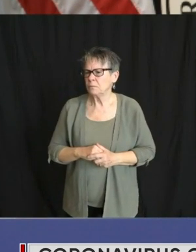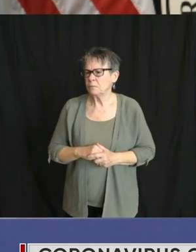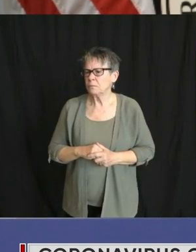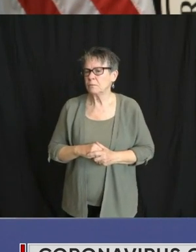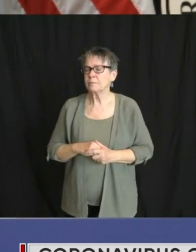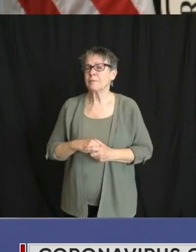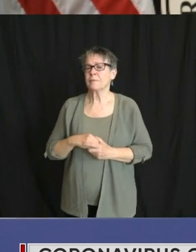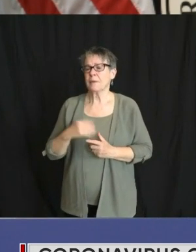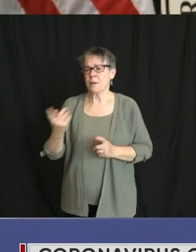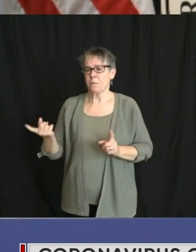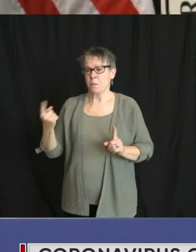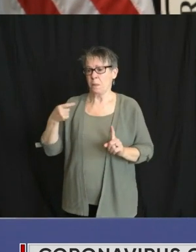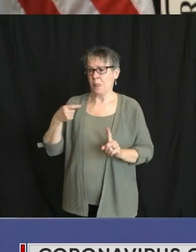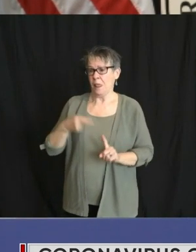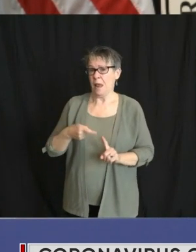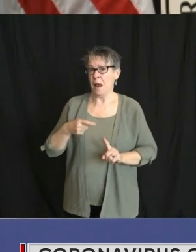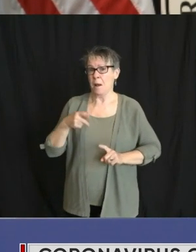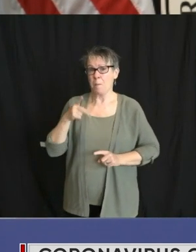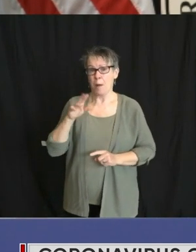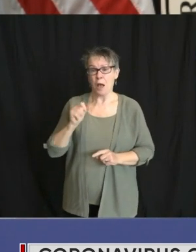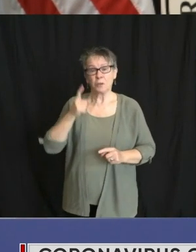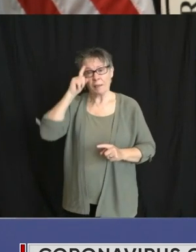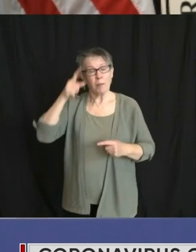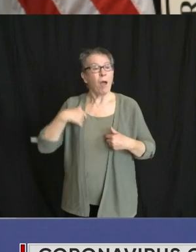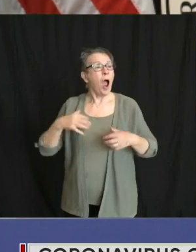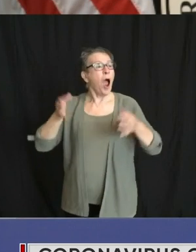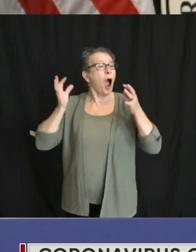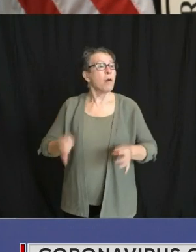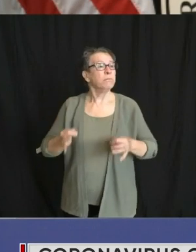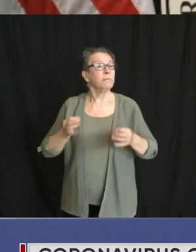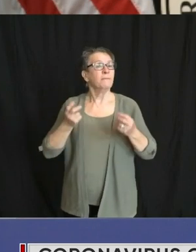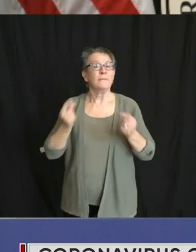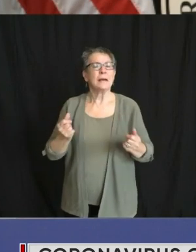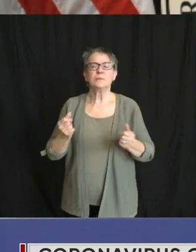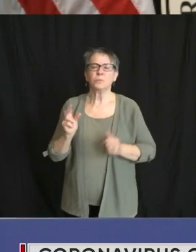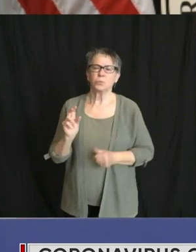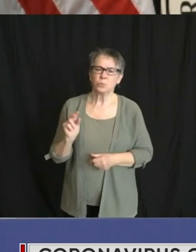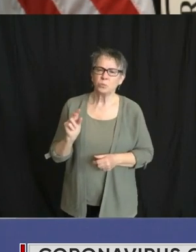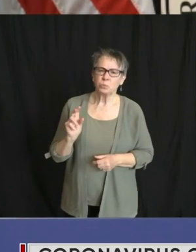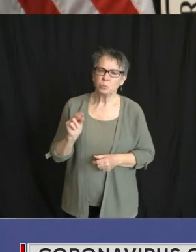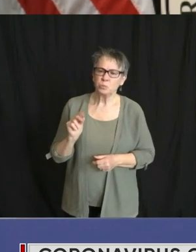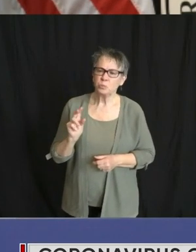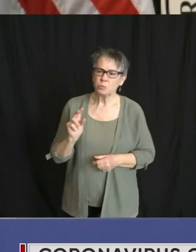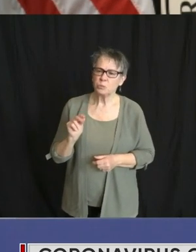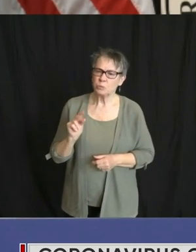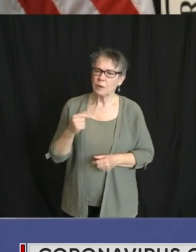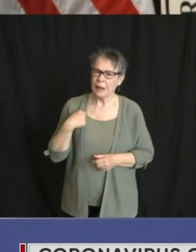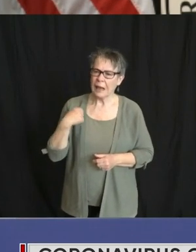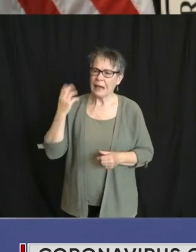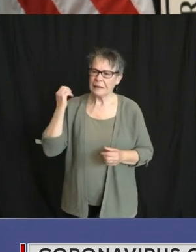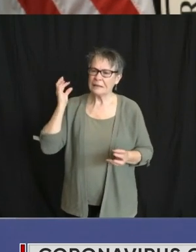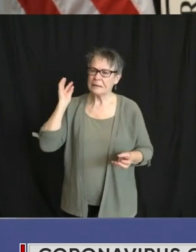ANSWER THE ABRUPT CHANGE. THESE ARE MUCH MORE -- ANY DECISIONS WE TAKE ARE MUCH MORE